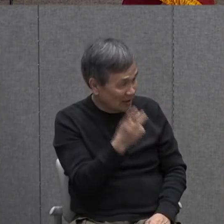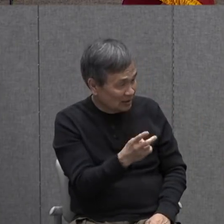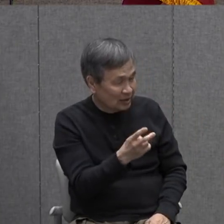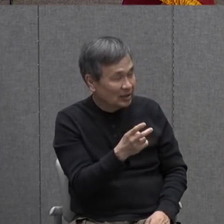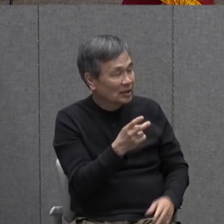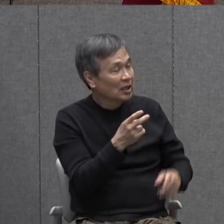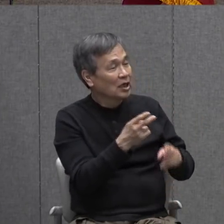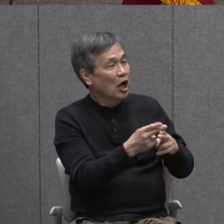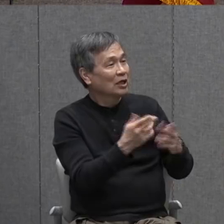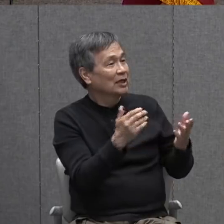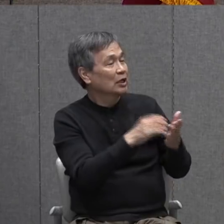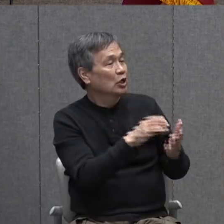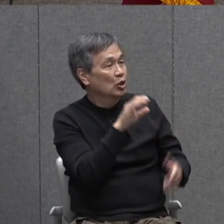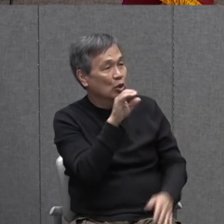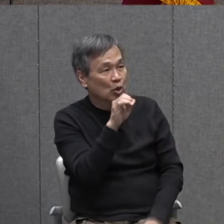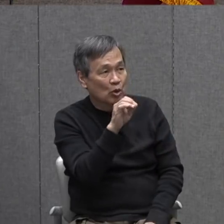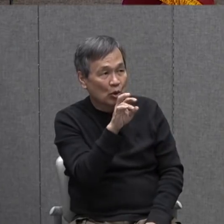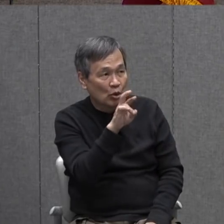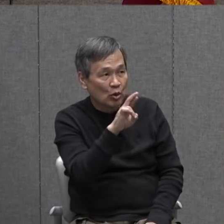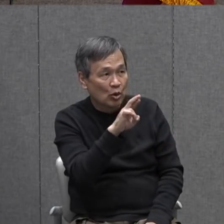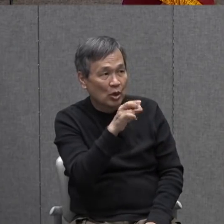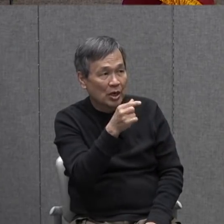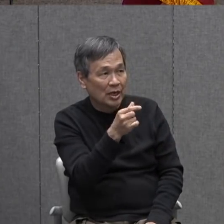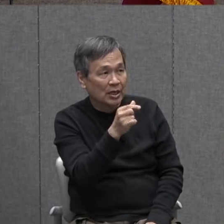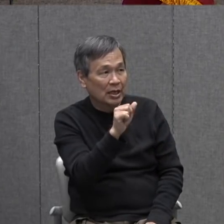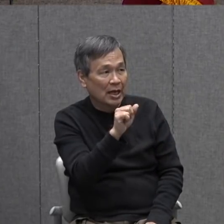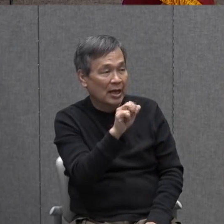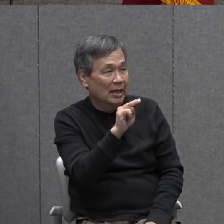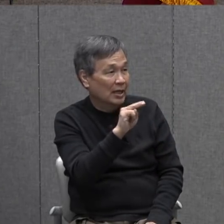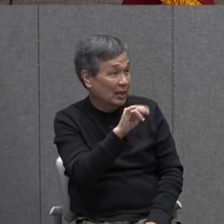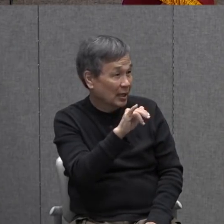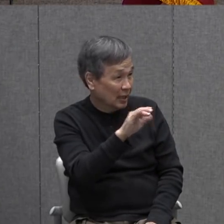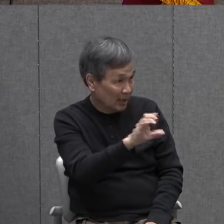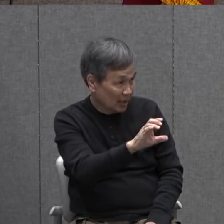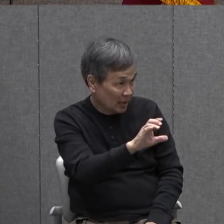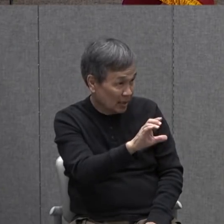at that bottom right there? Maybe I add a little organic bit right there.